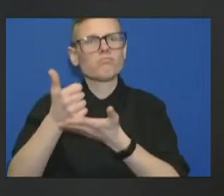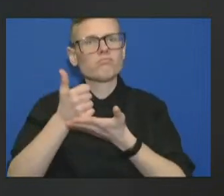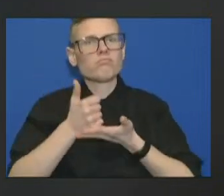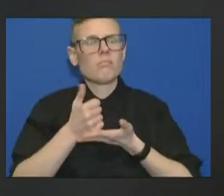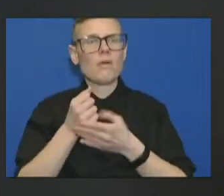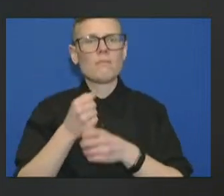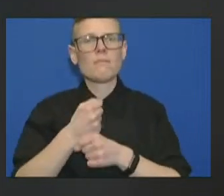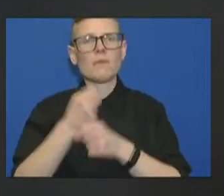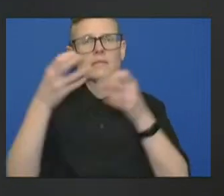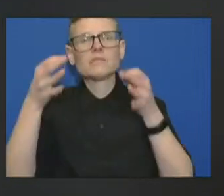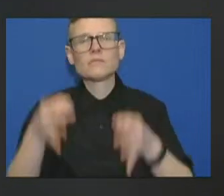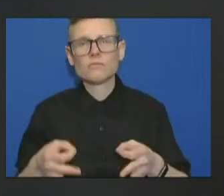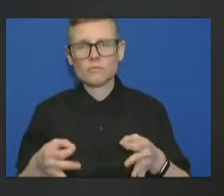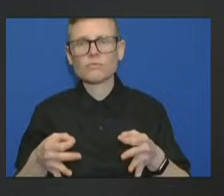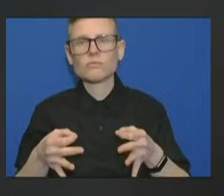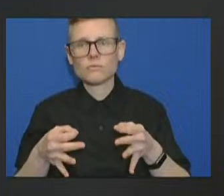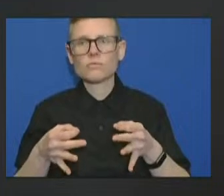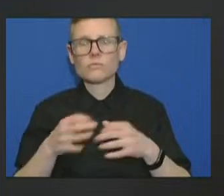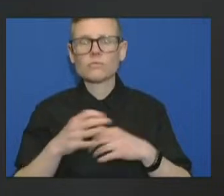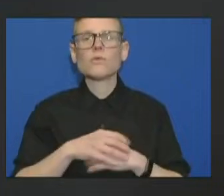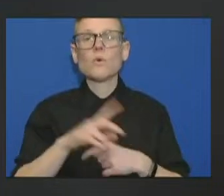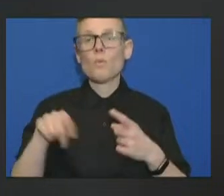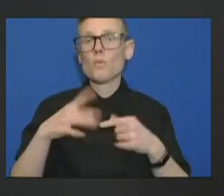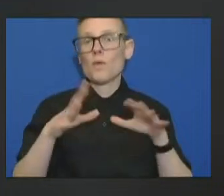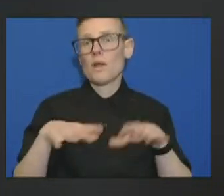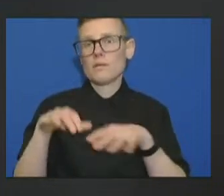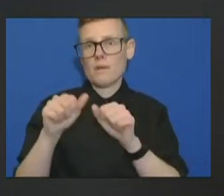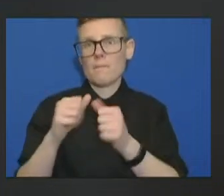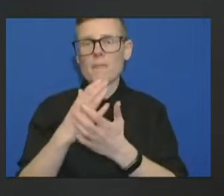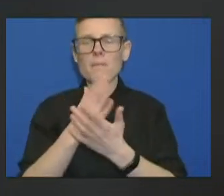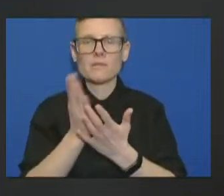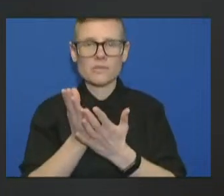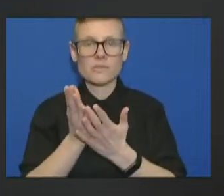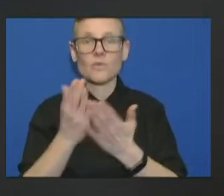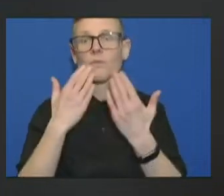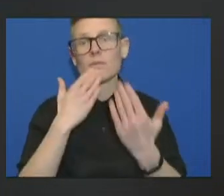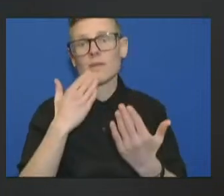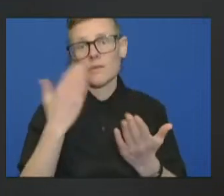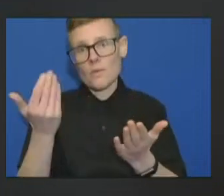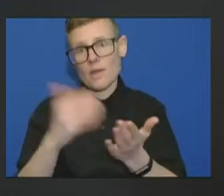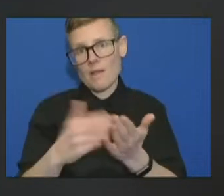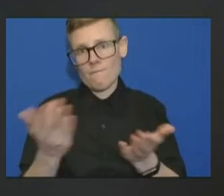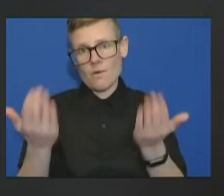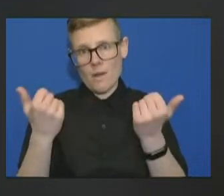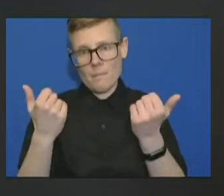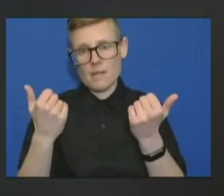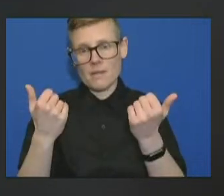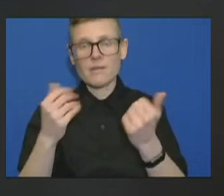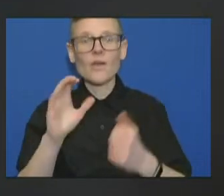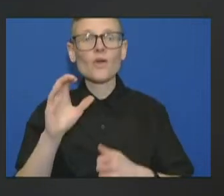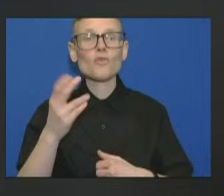attentively to your feedback, and that's going to help us make